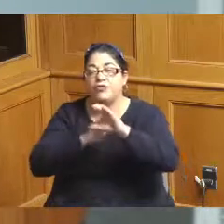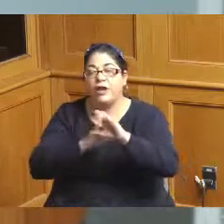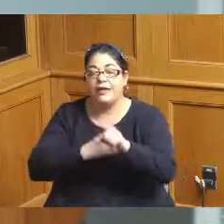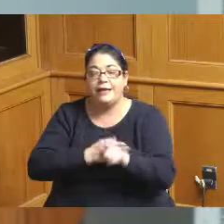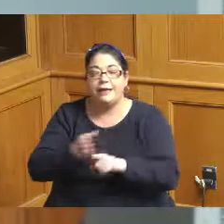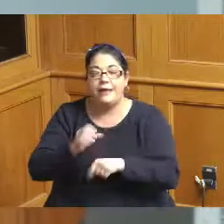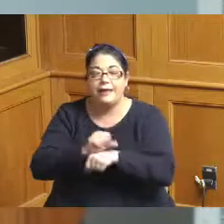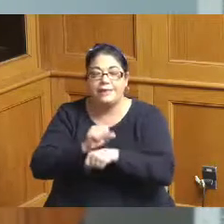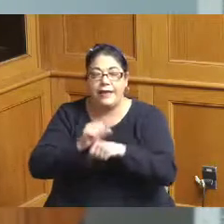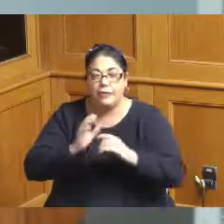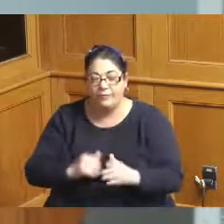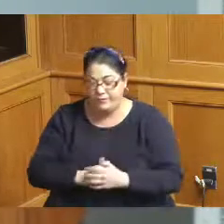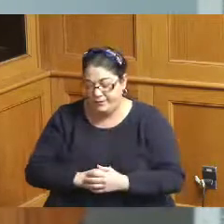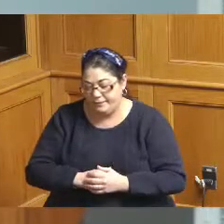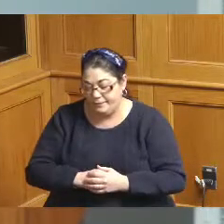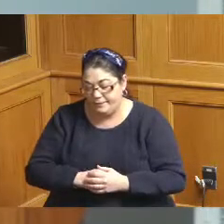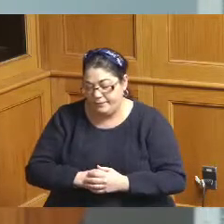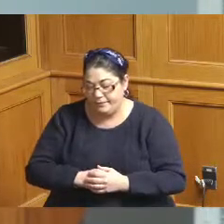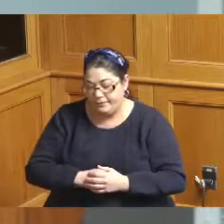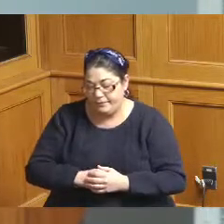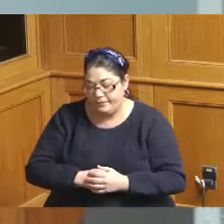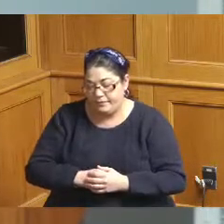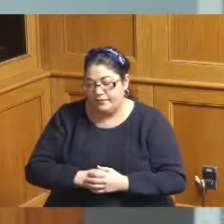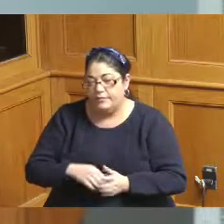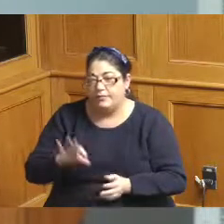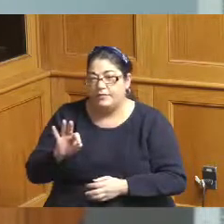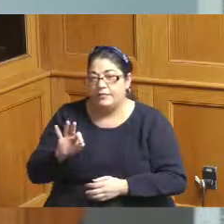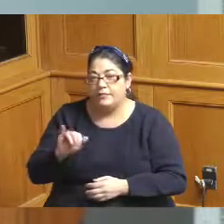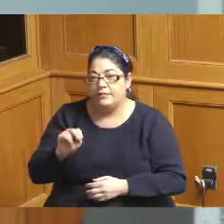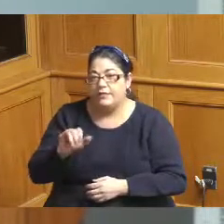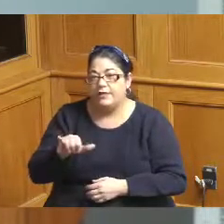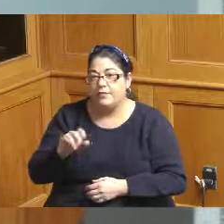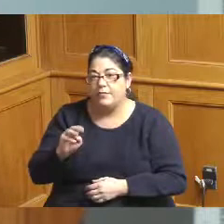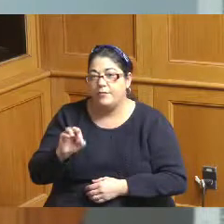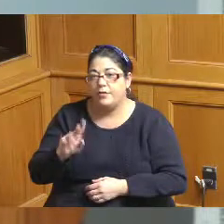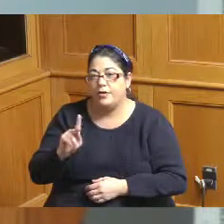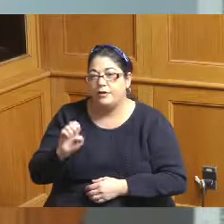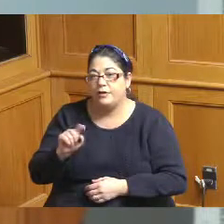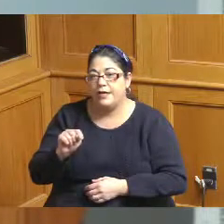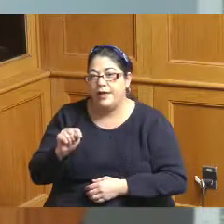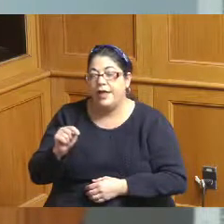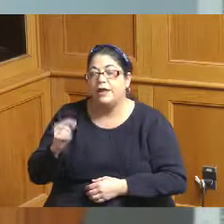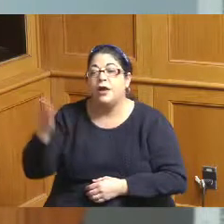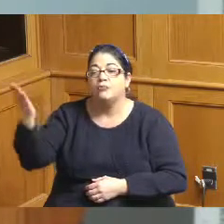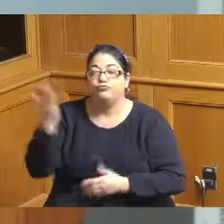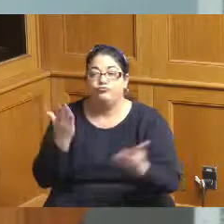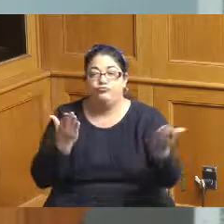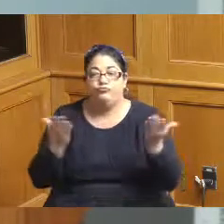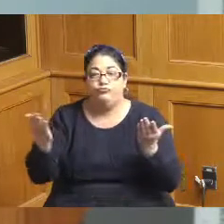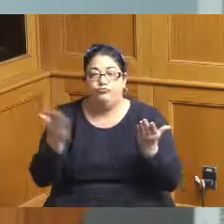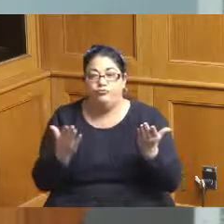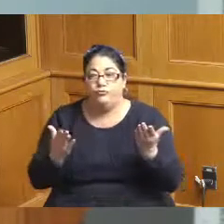Findlay Market we the bids came in over the 10 percent Engineer's estimate